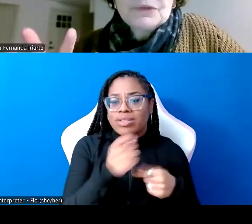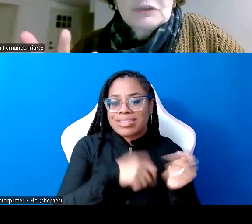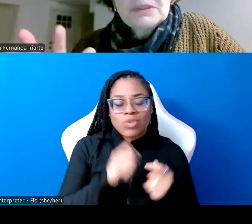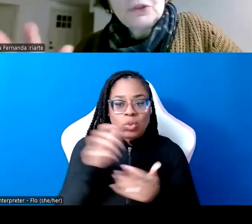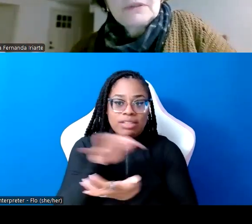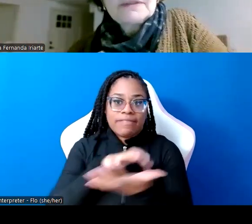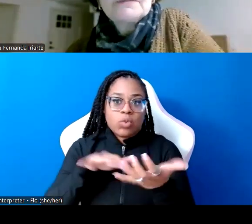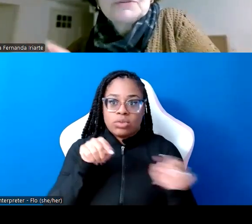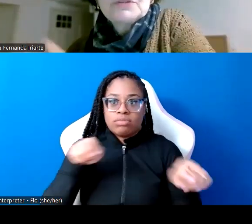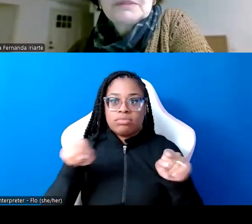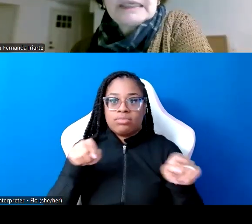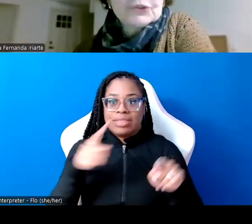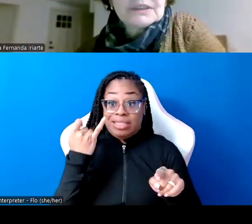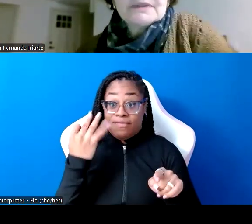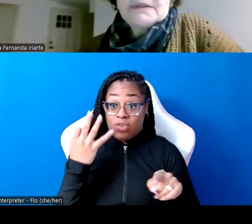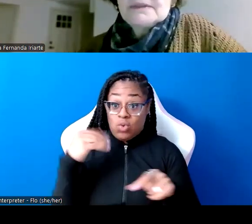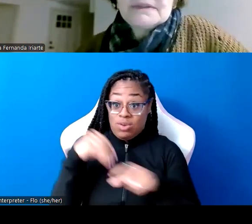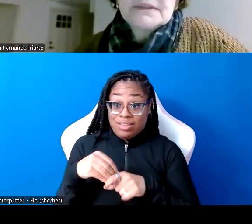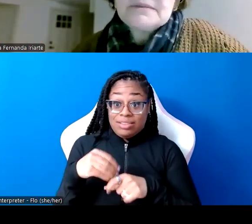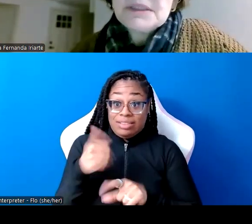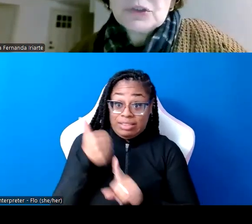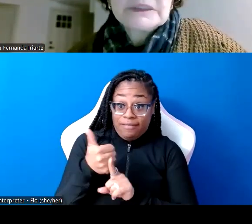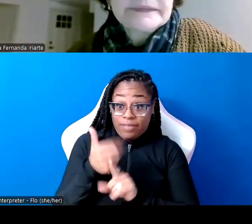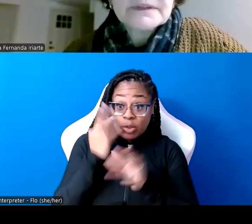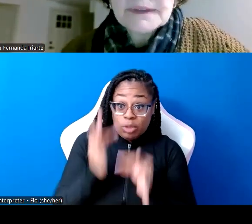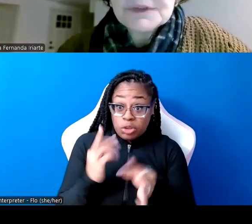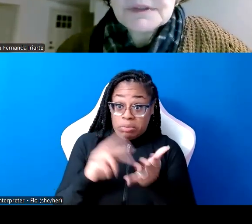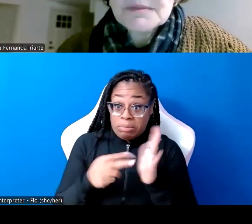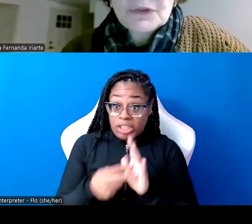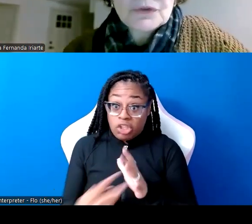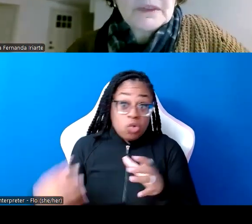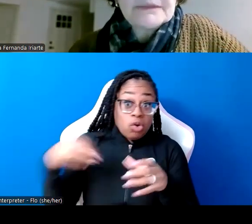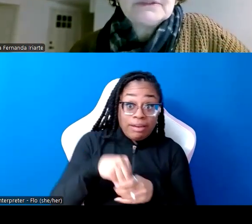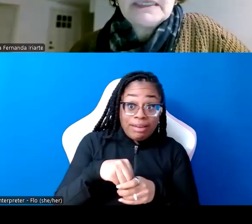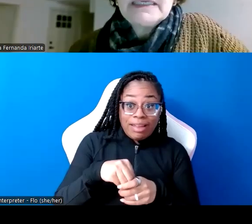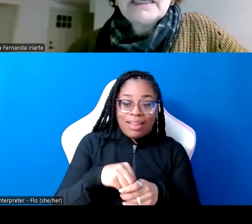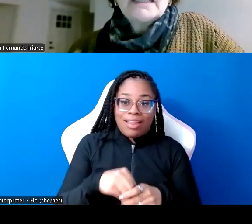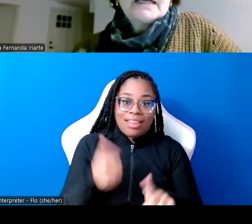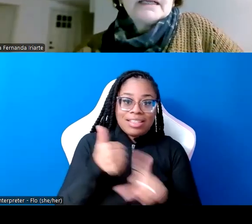Just because you're in self-determination doesn't necessarily mean you're in the self-determination waiver.